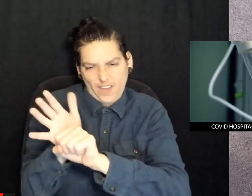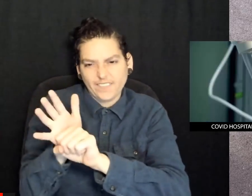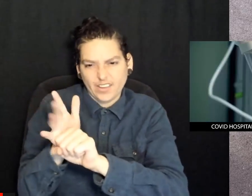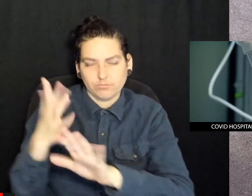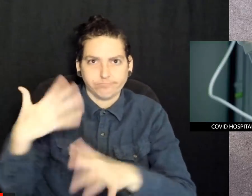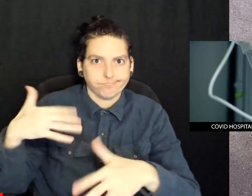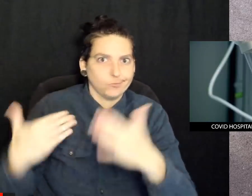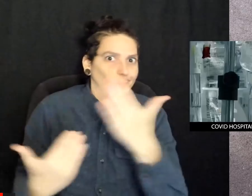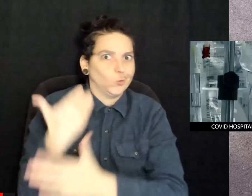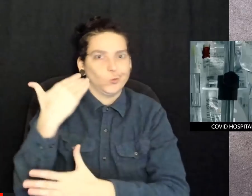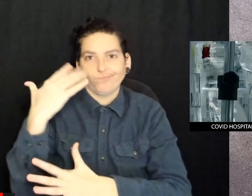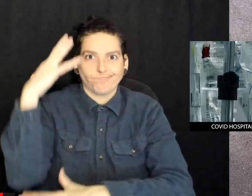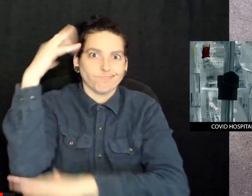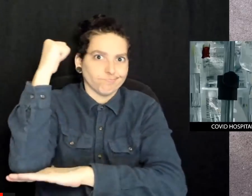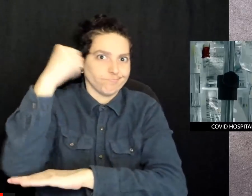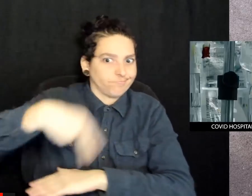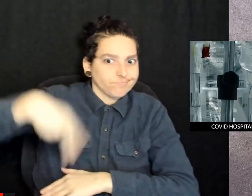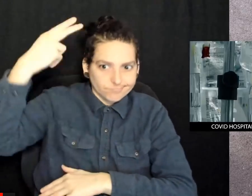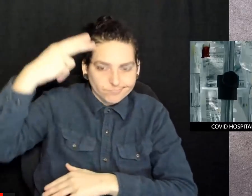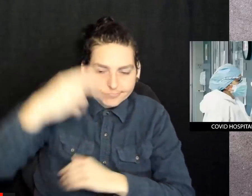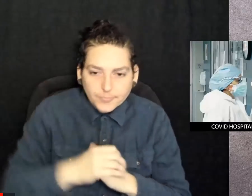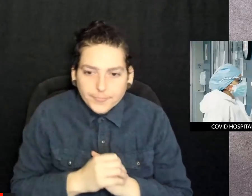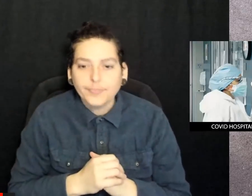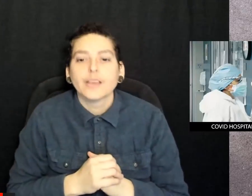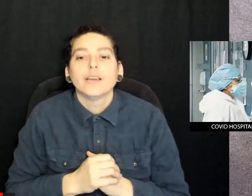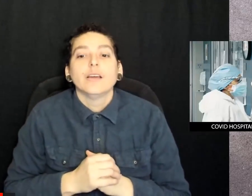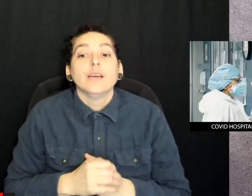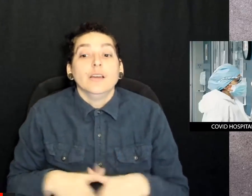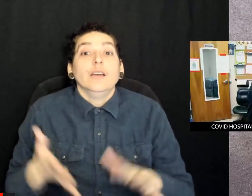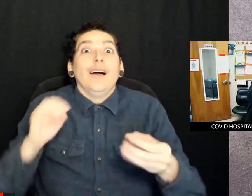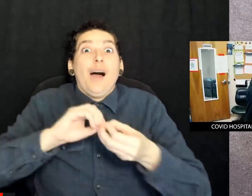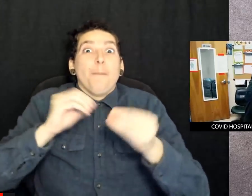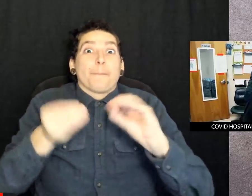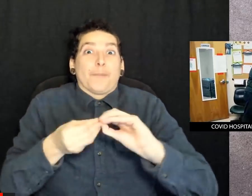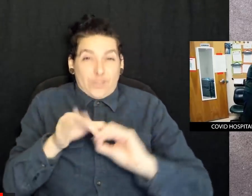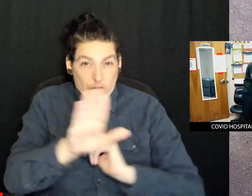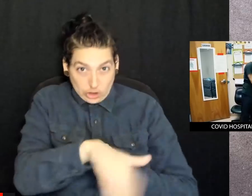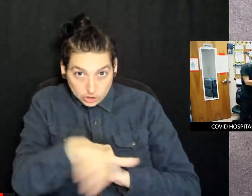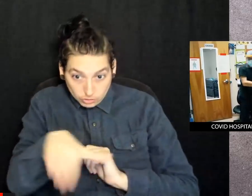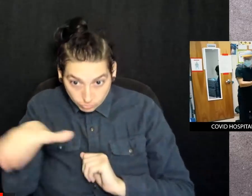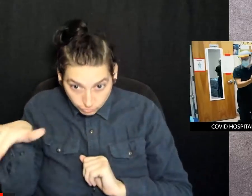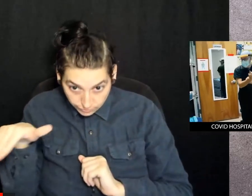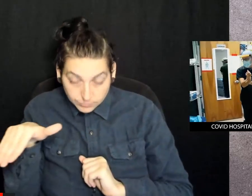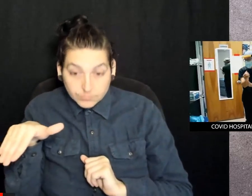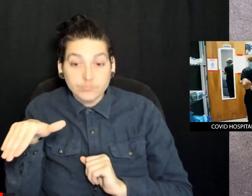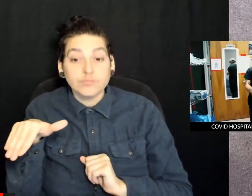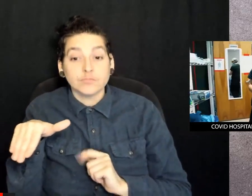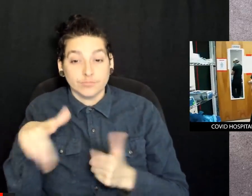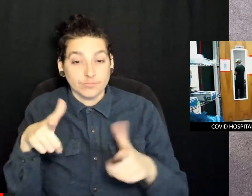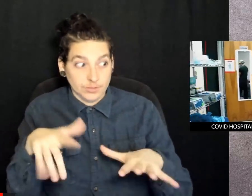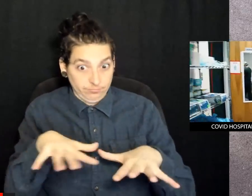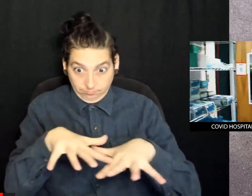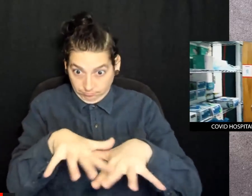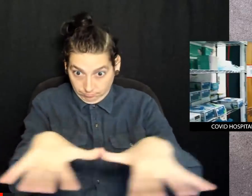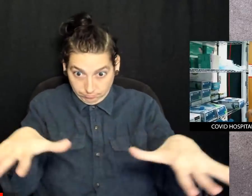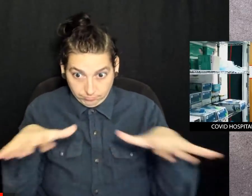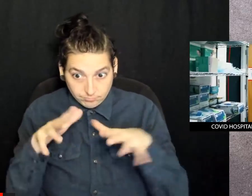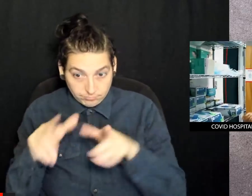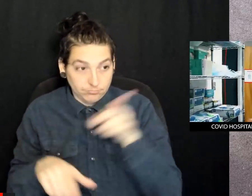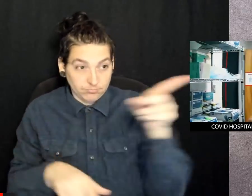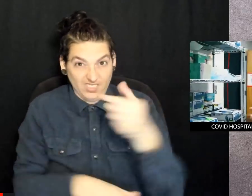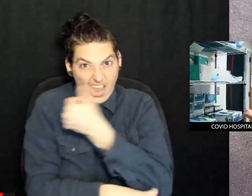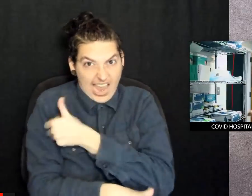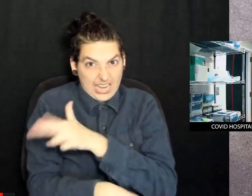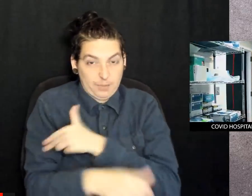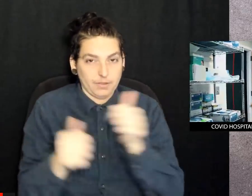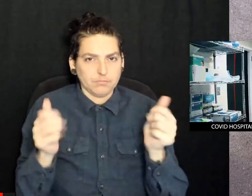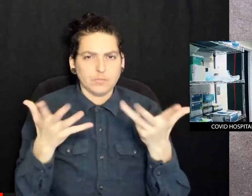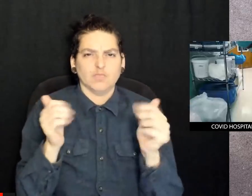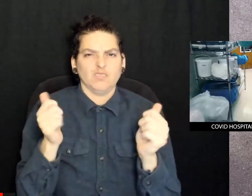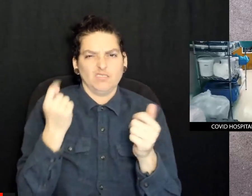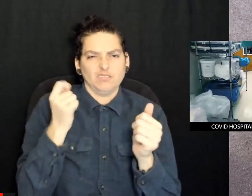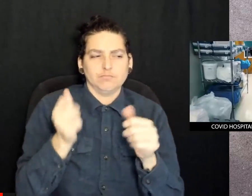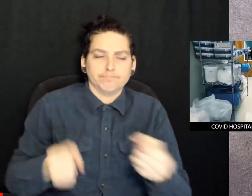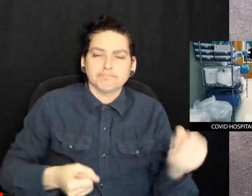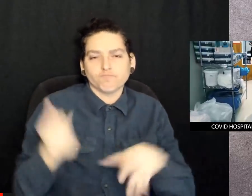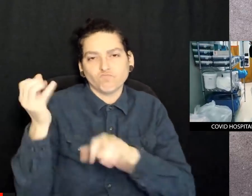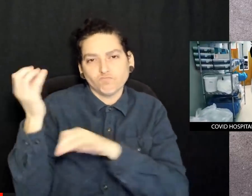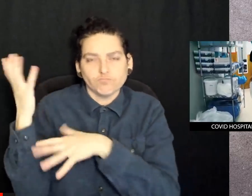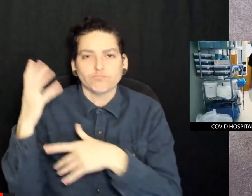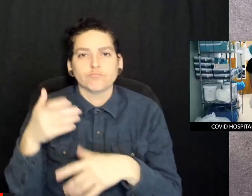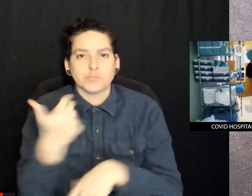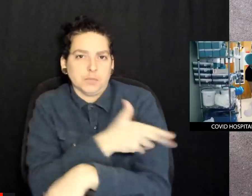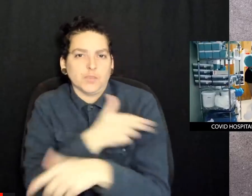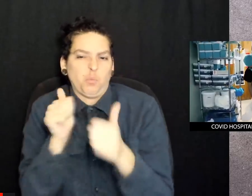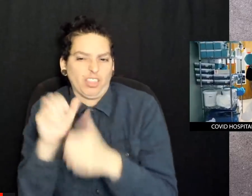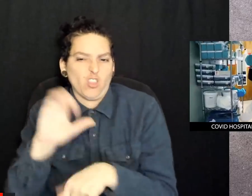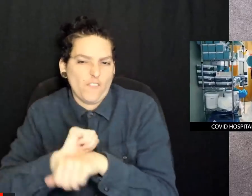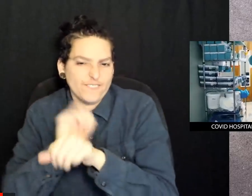for Covid 19 a new record high the number of children in hospitals with covid